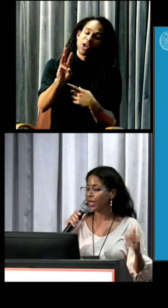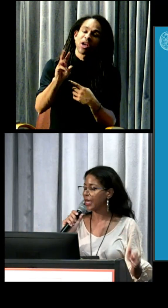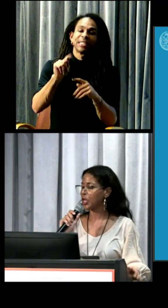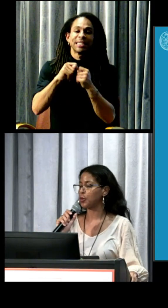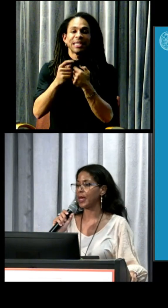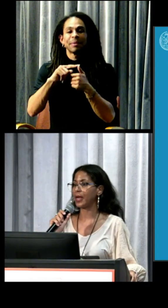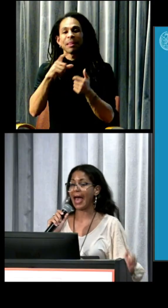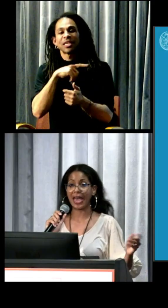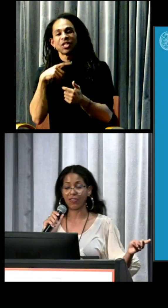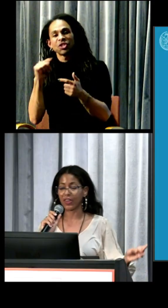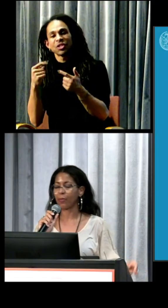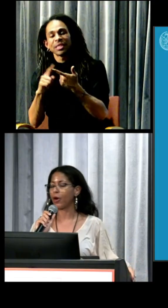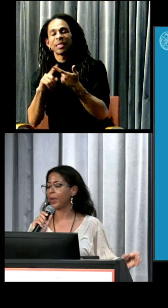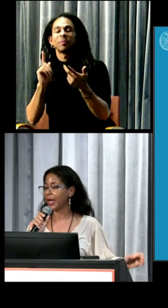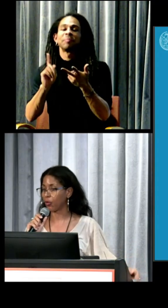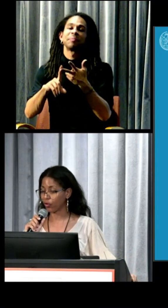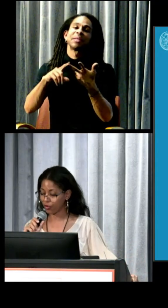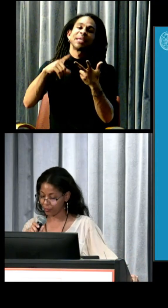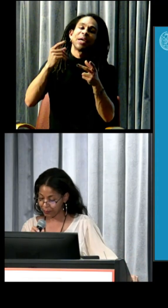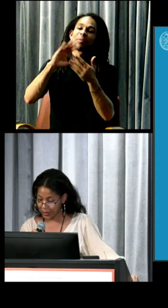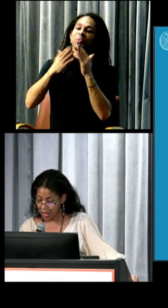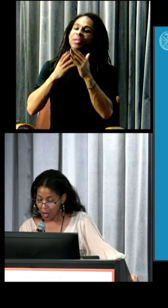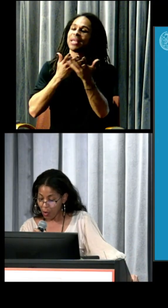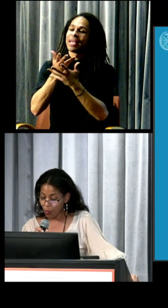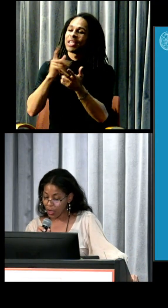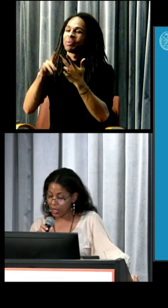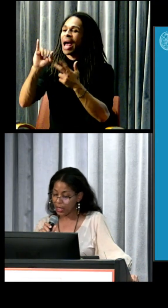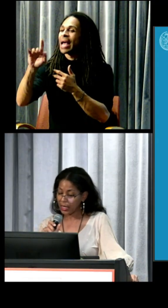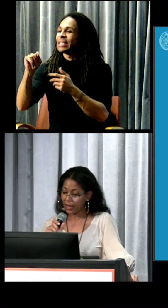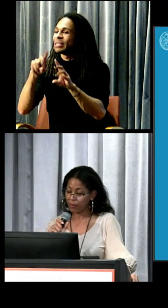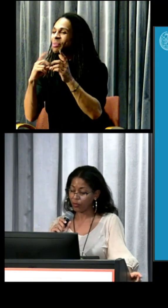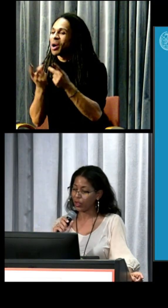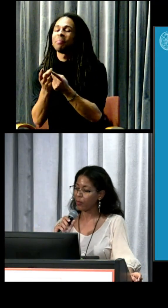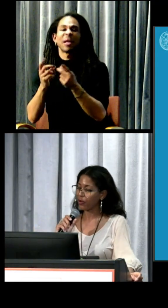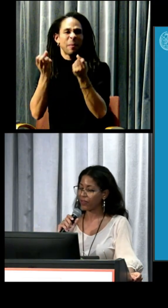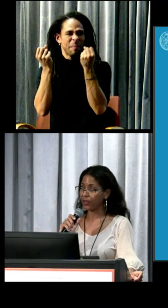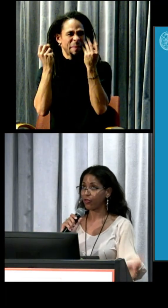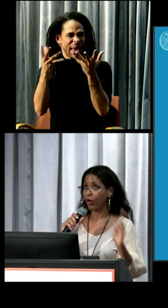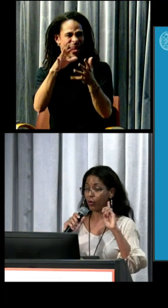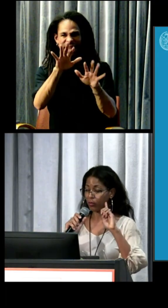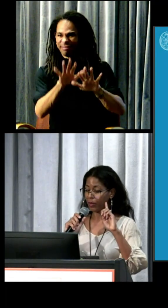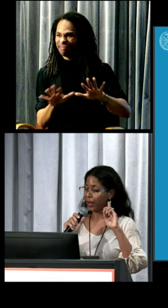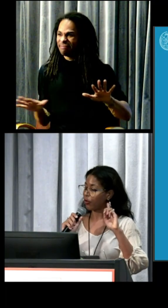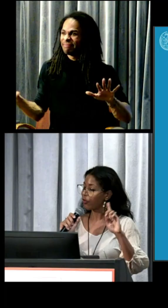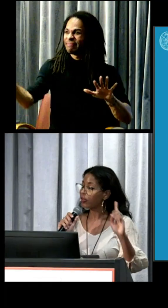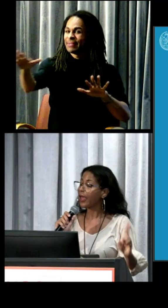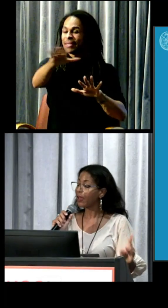We were excited by working with NYSA and with Trivium because we were approached to do that same